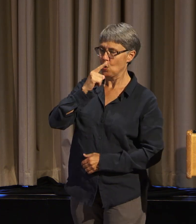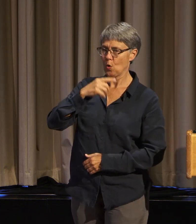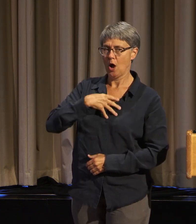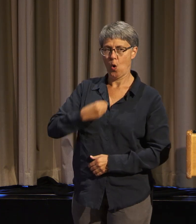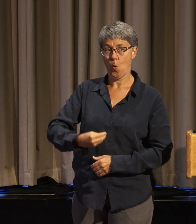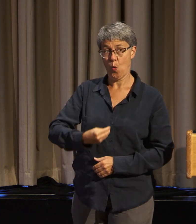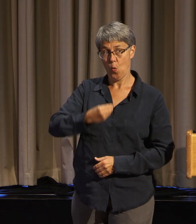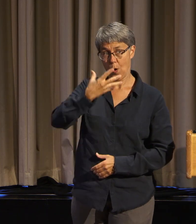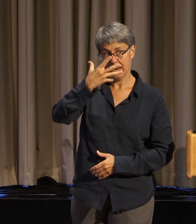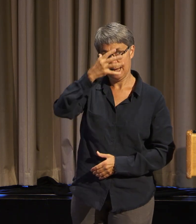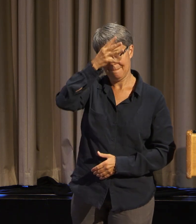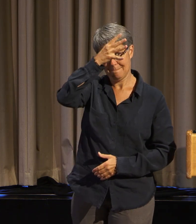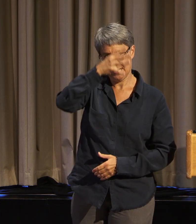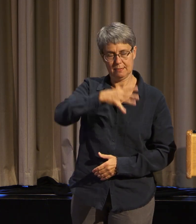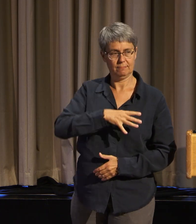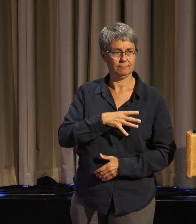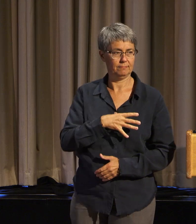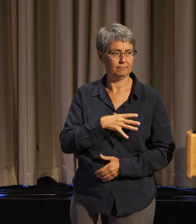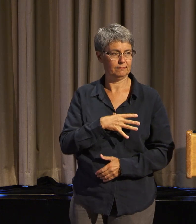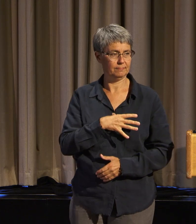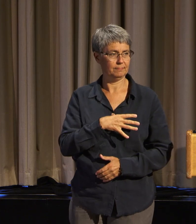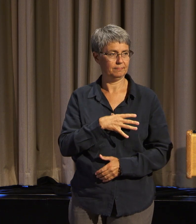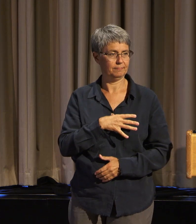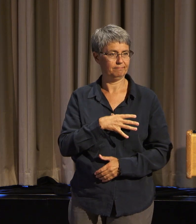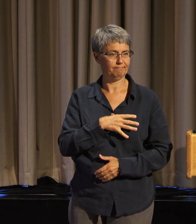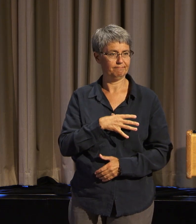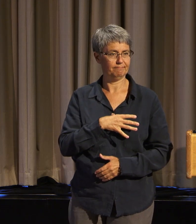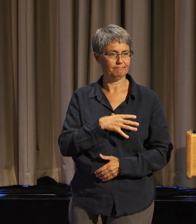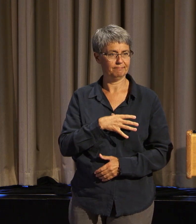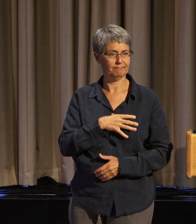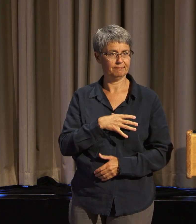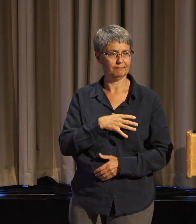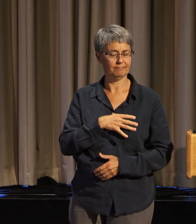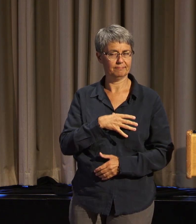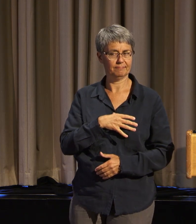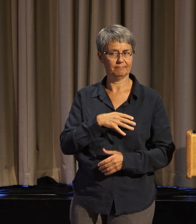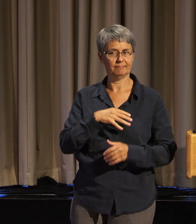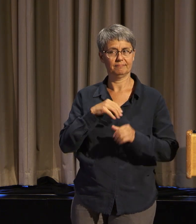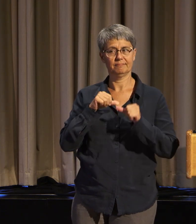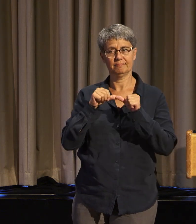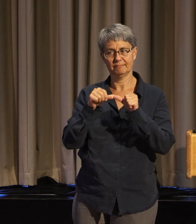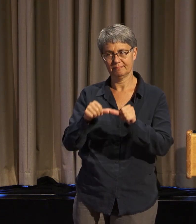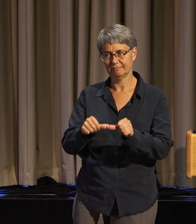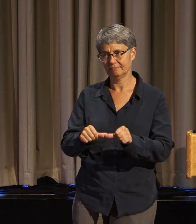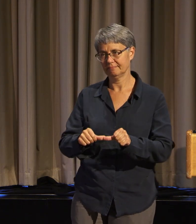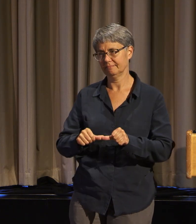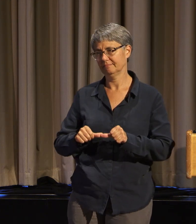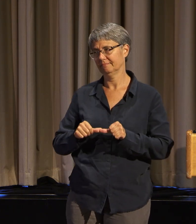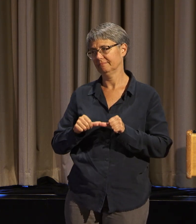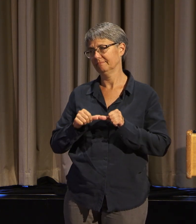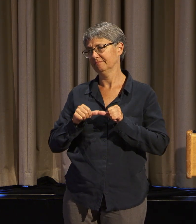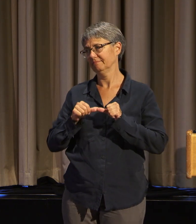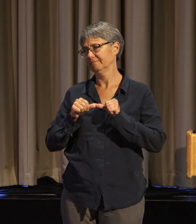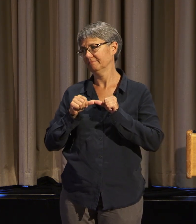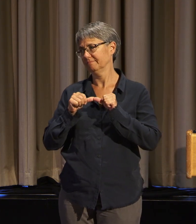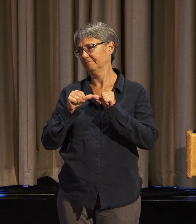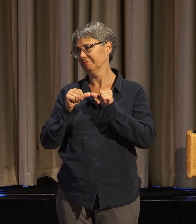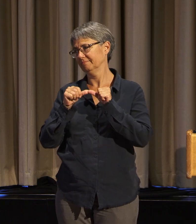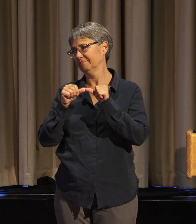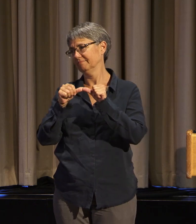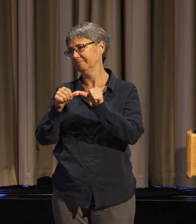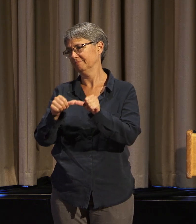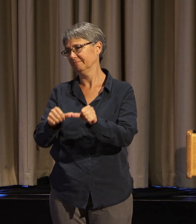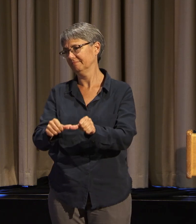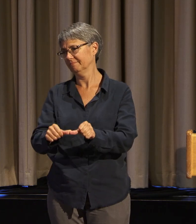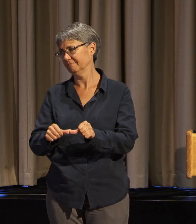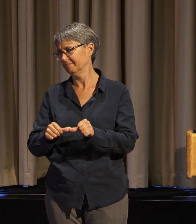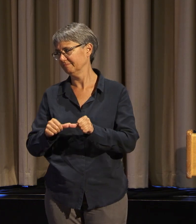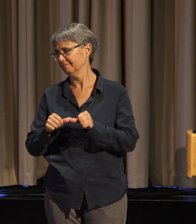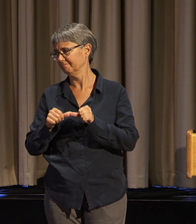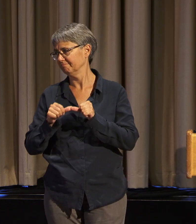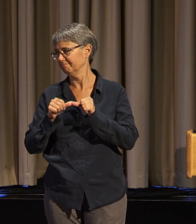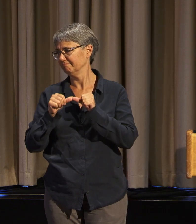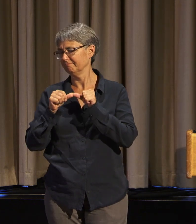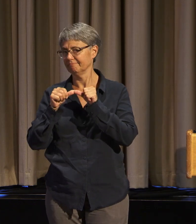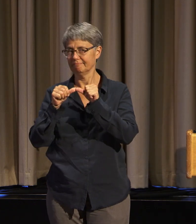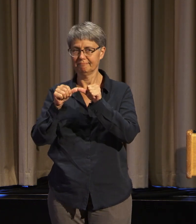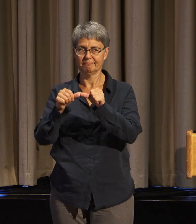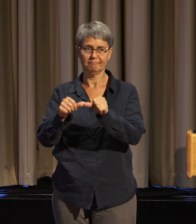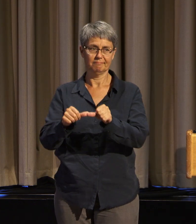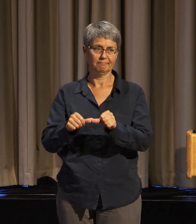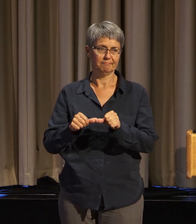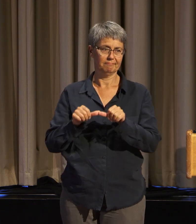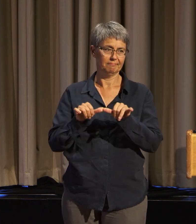And even as the years went by and people became more aware,